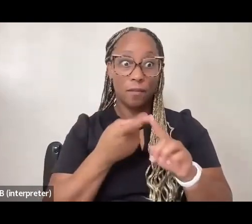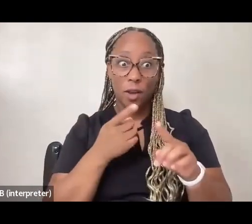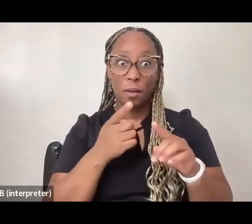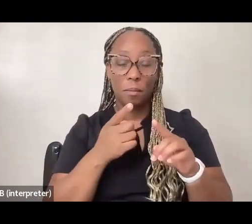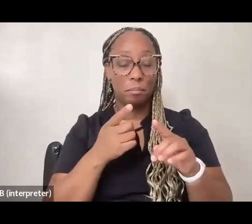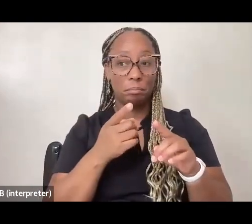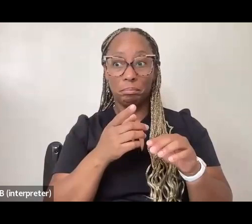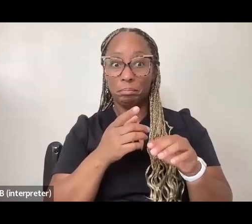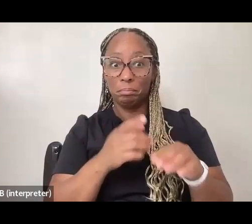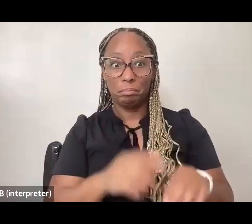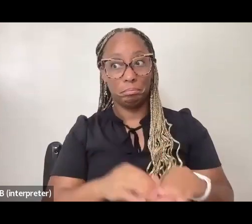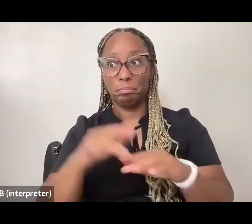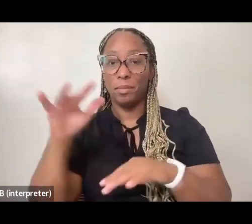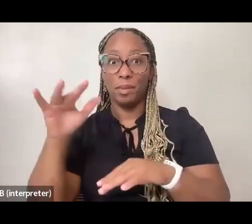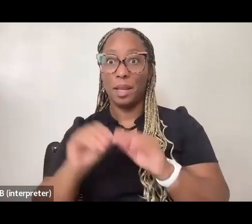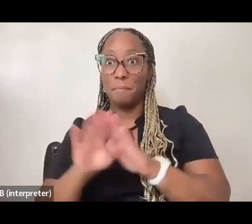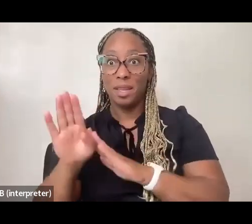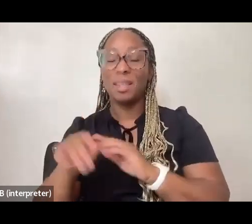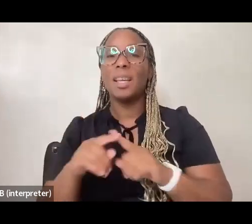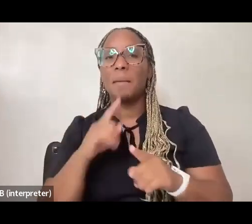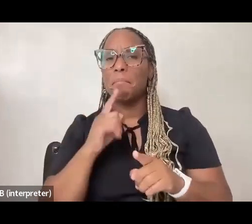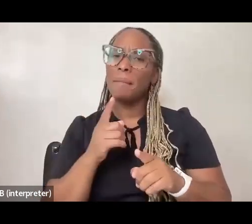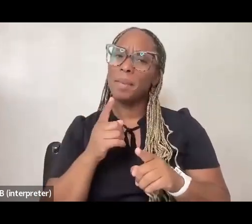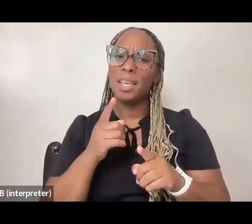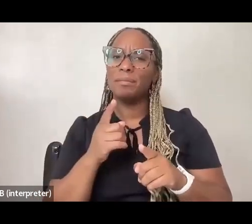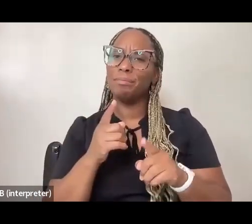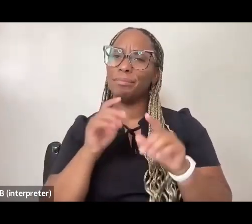to craft your own transcript. It can be a nice, simple steps